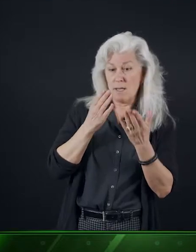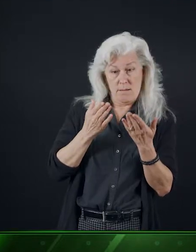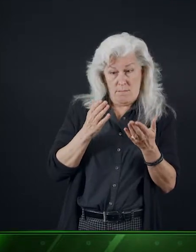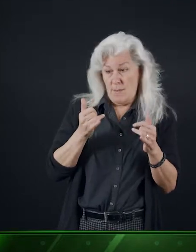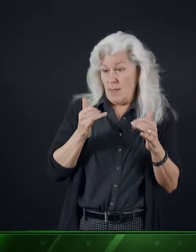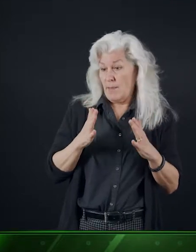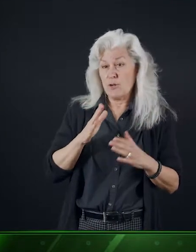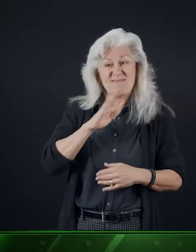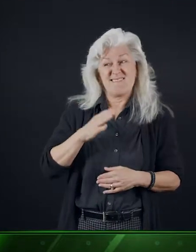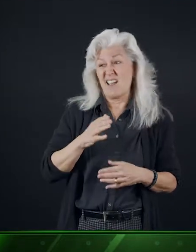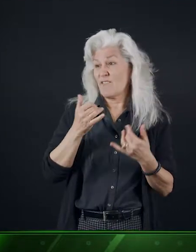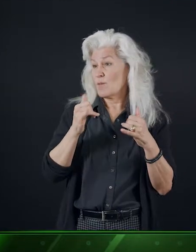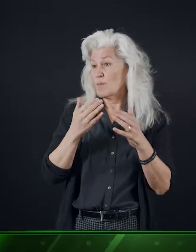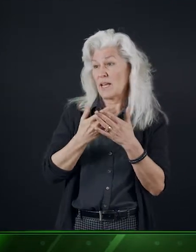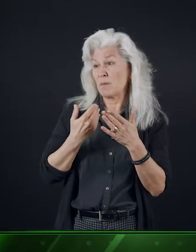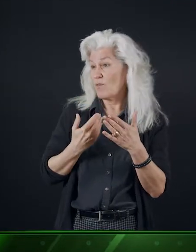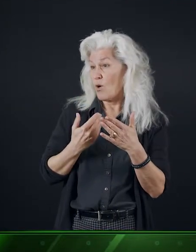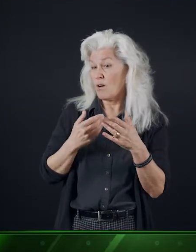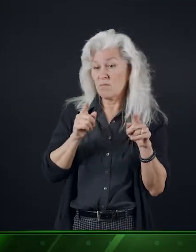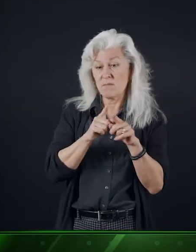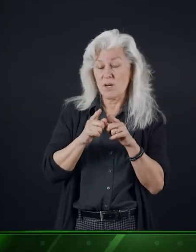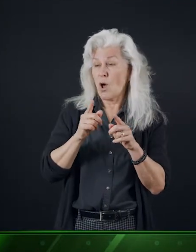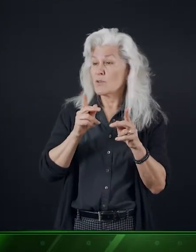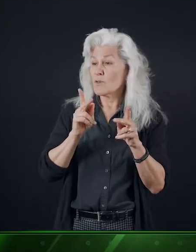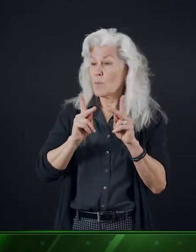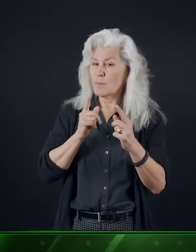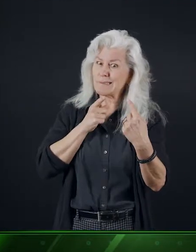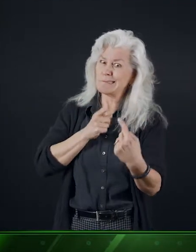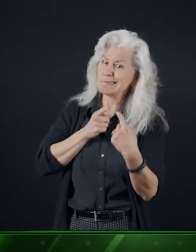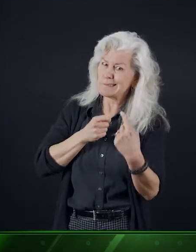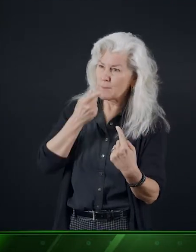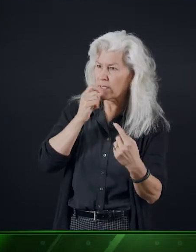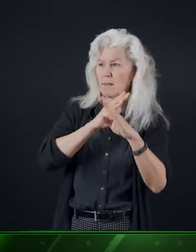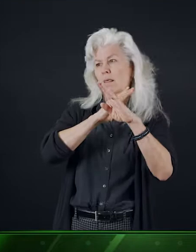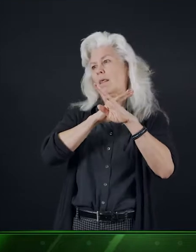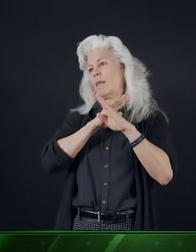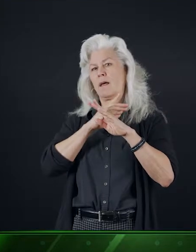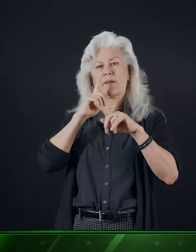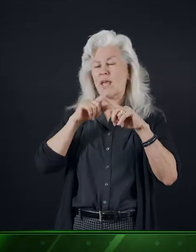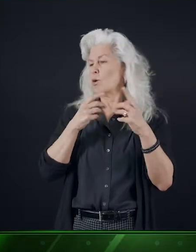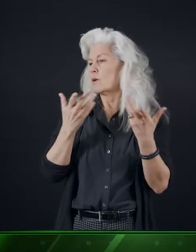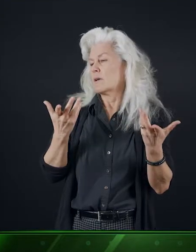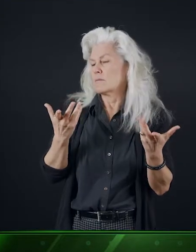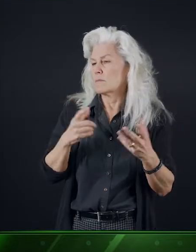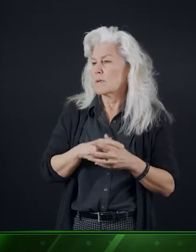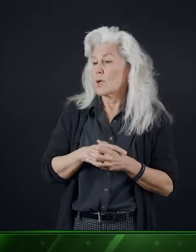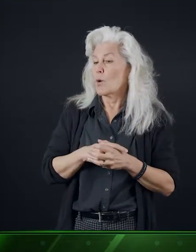as well as those who have struggled to play due to barriers that haven't previously been accounted for. We knew we needed to be intentional